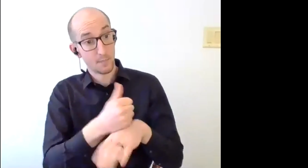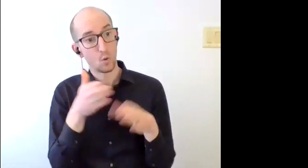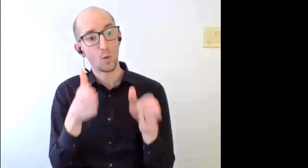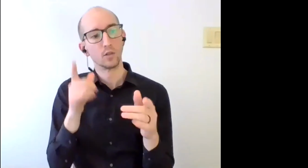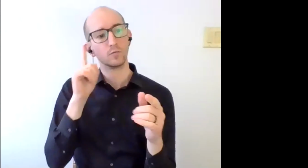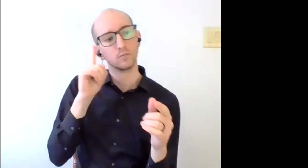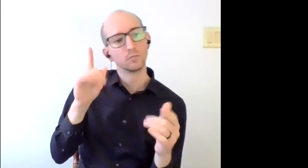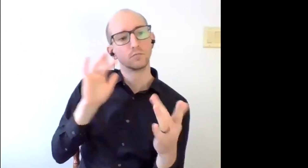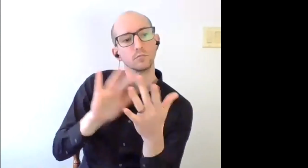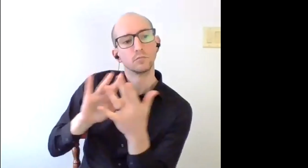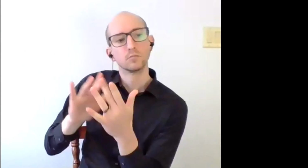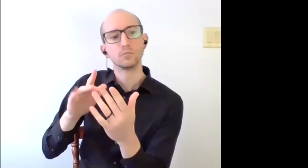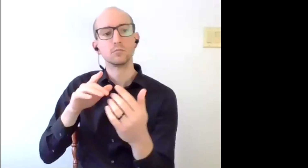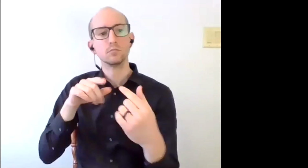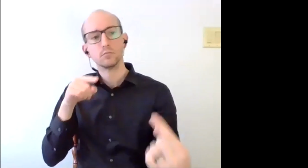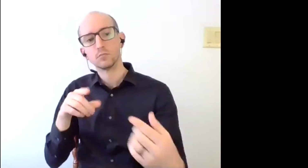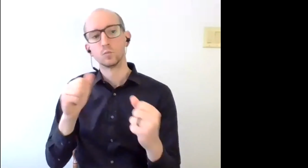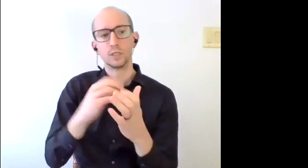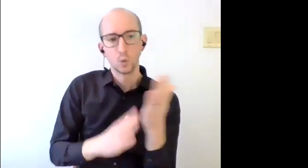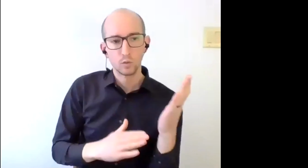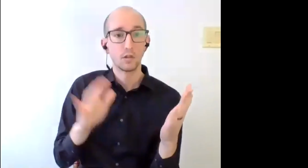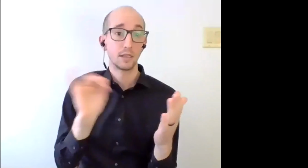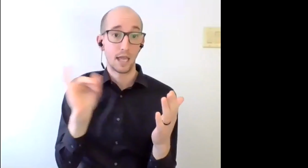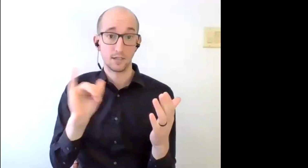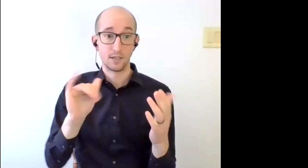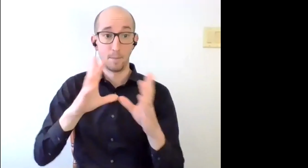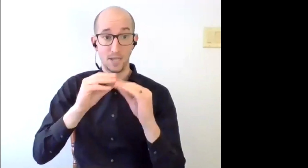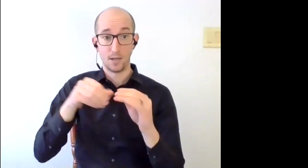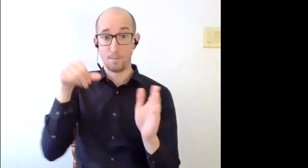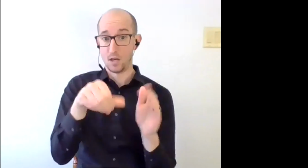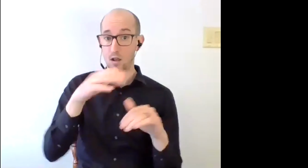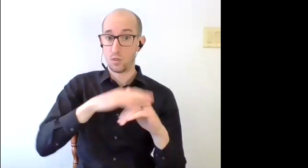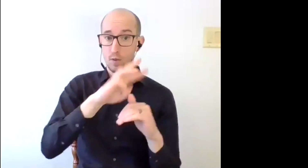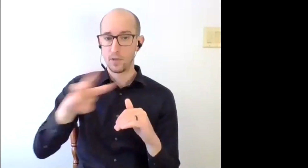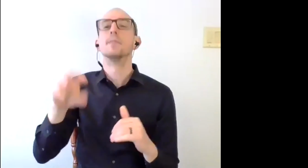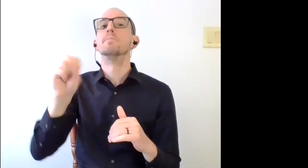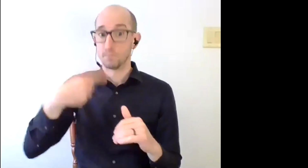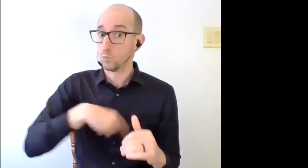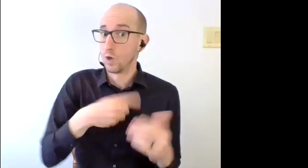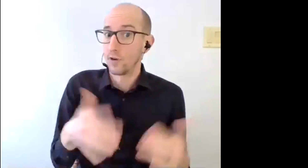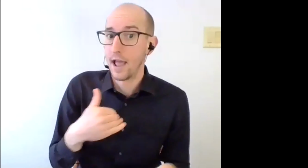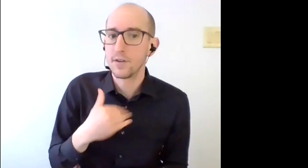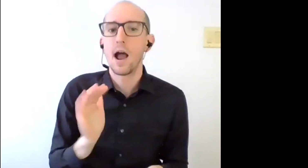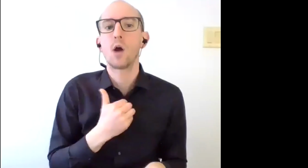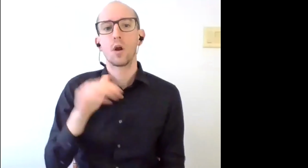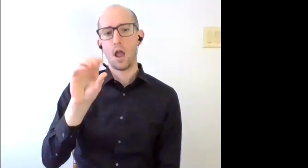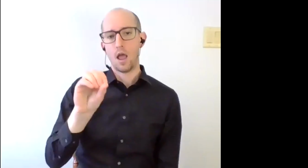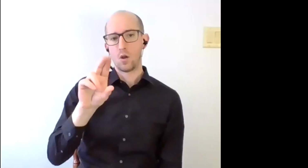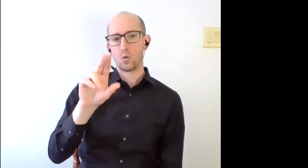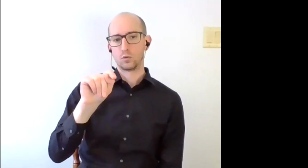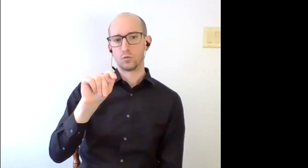Okay. So I'm looking at one of the questions here. Have we considered setting up ways to communicate remotely with